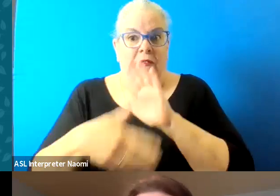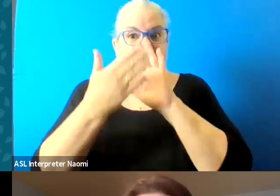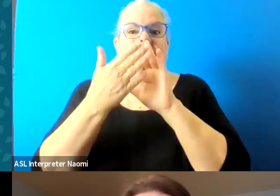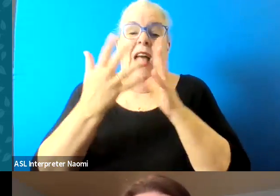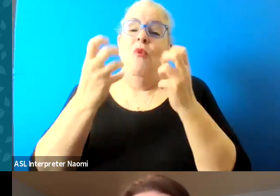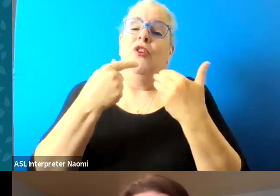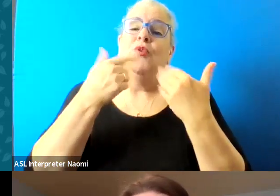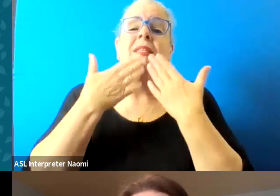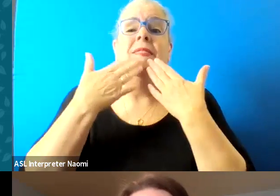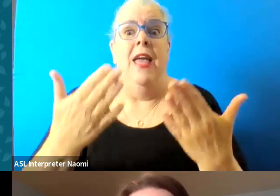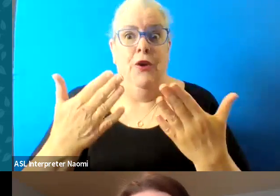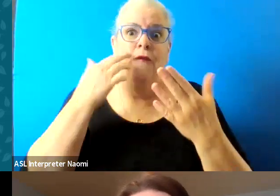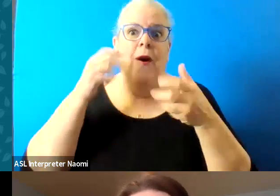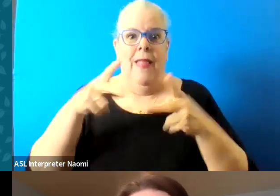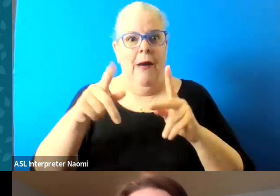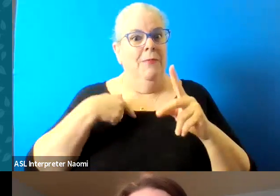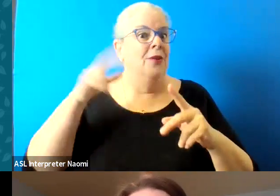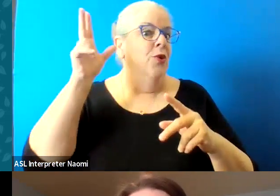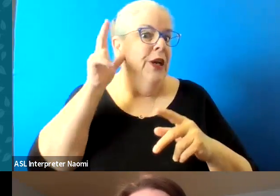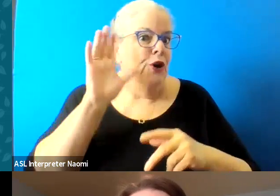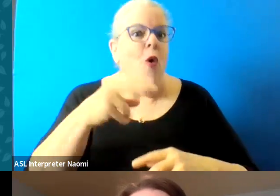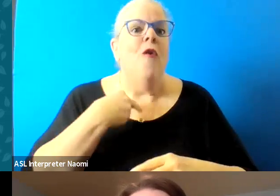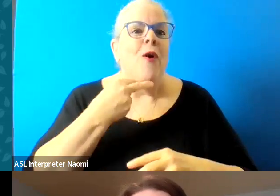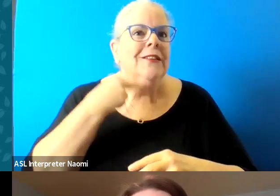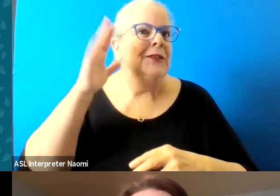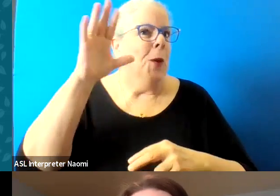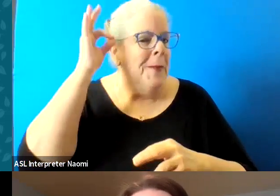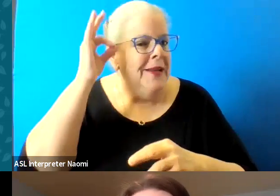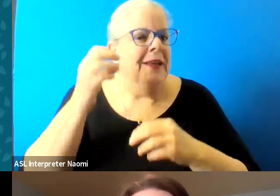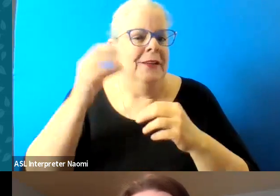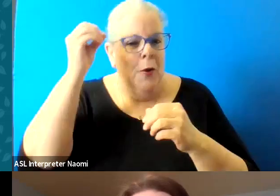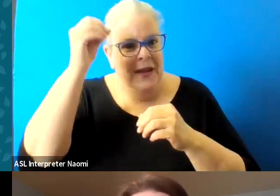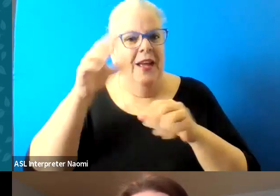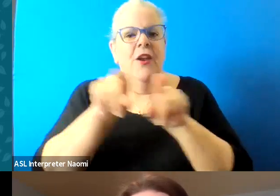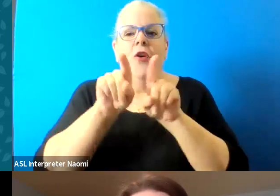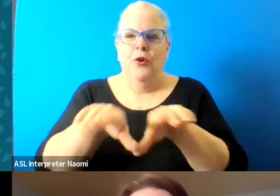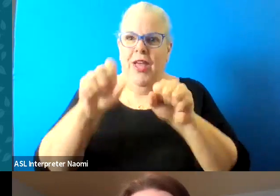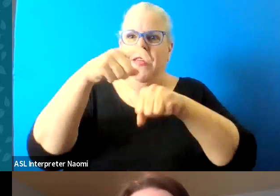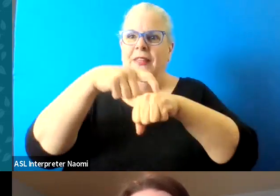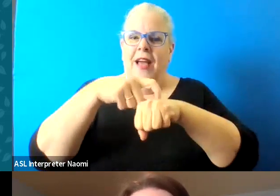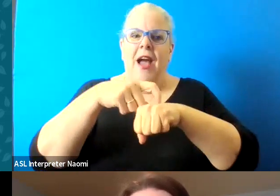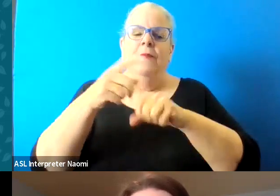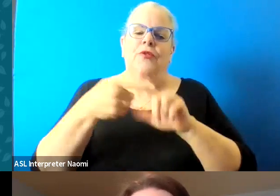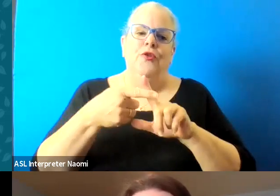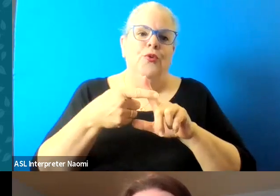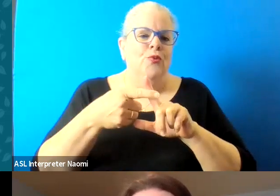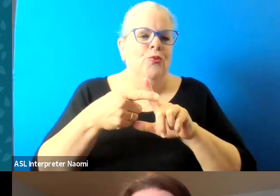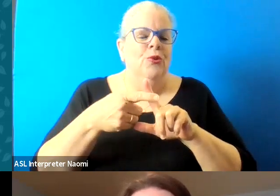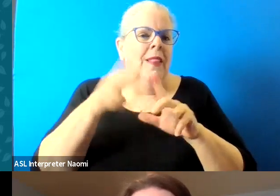thank you for letting me hear your voices. And just for taking the time to hear what I have to say about how I might be able to serve you best.